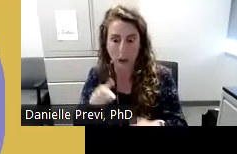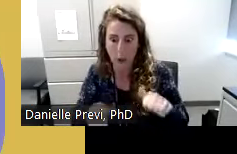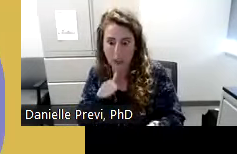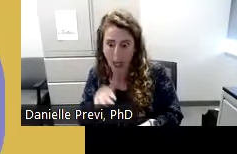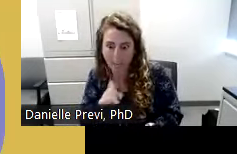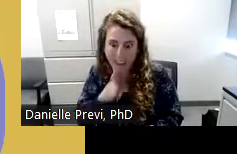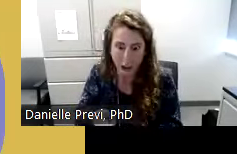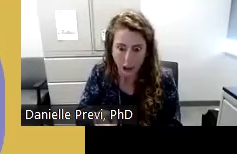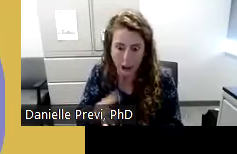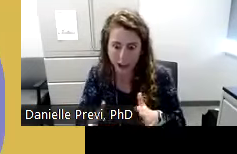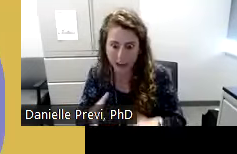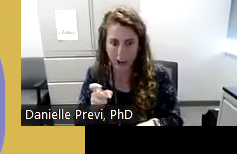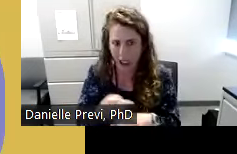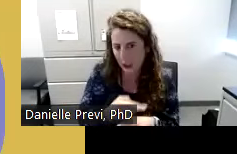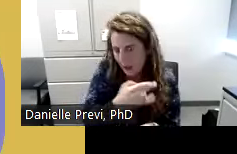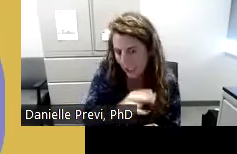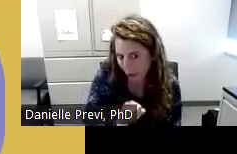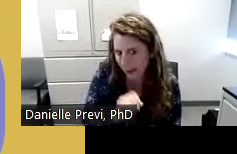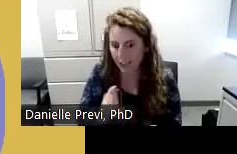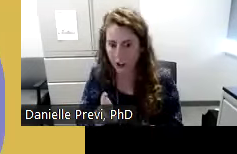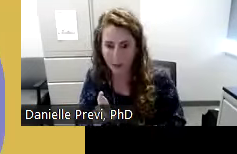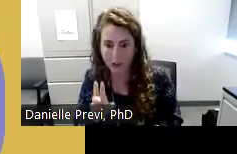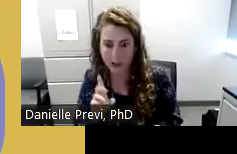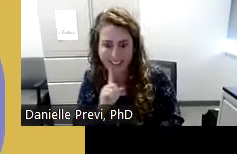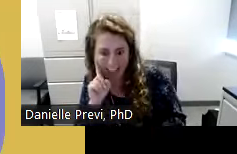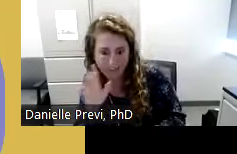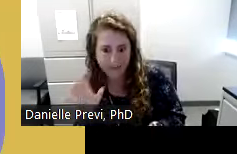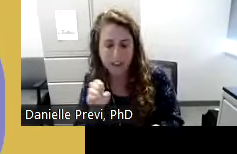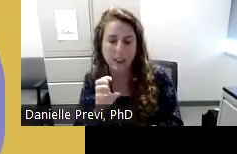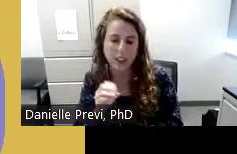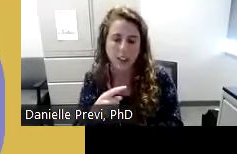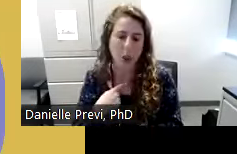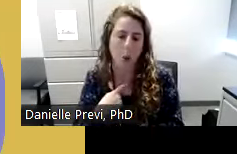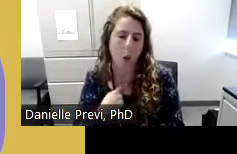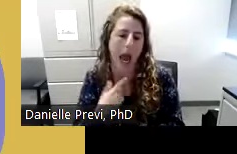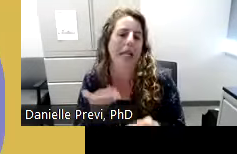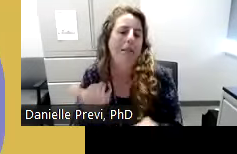you encounter. So I know it's very easy to feel hesitant and unsure of how a person